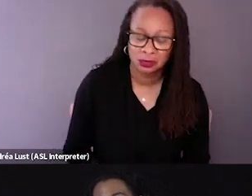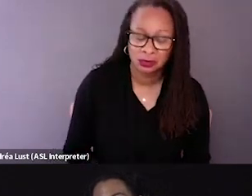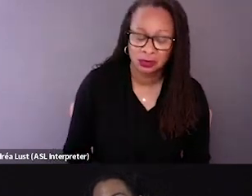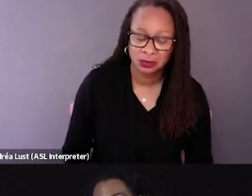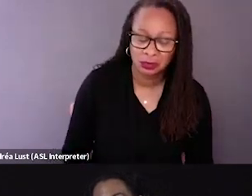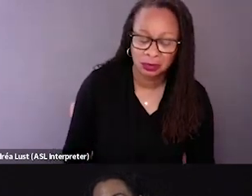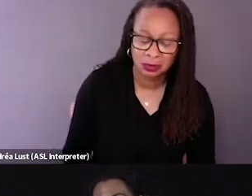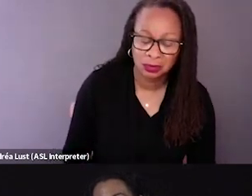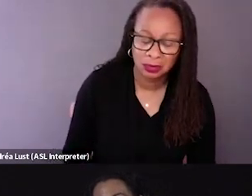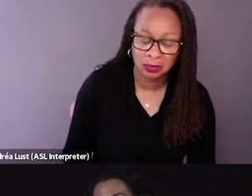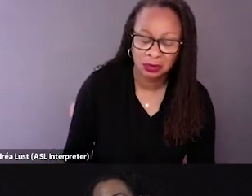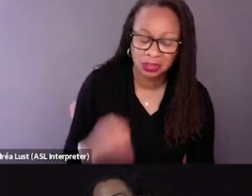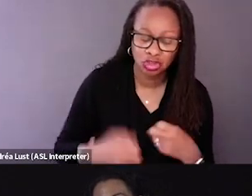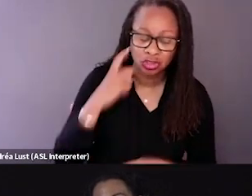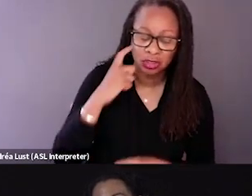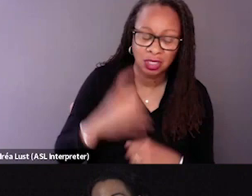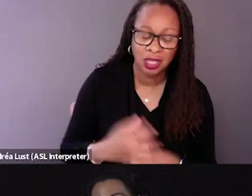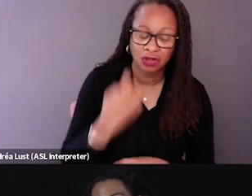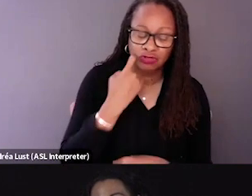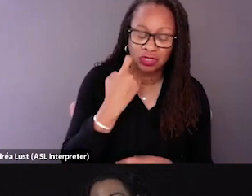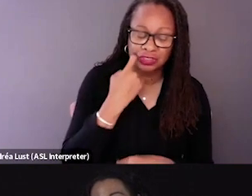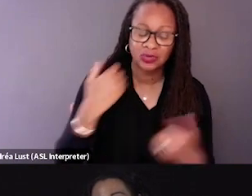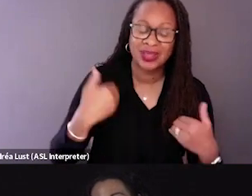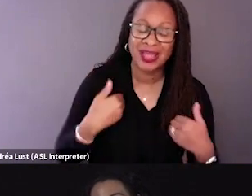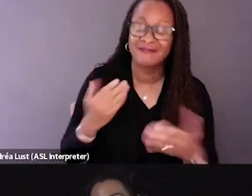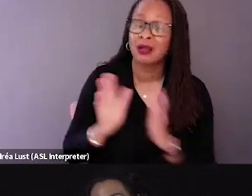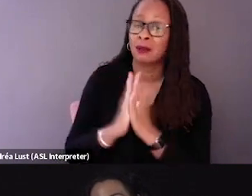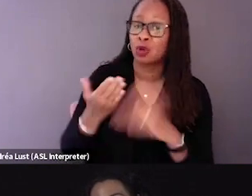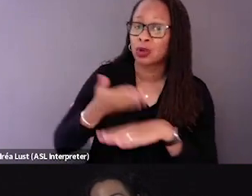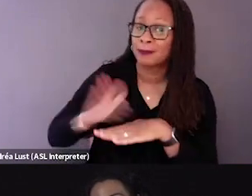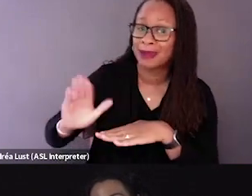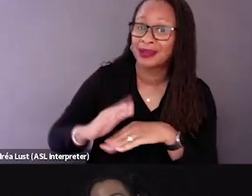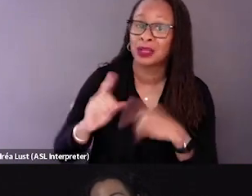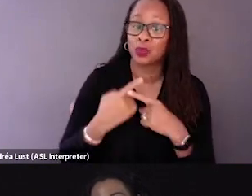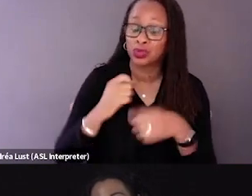but so recently we're having these book bands. When you were making the film,